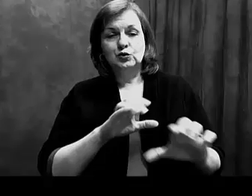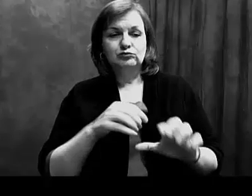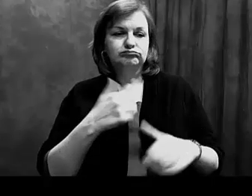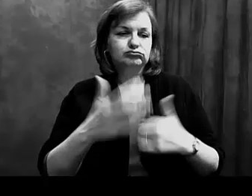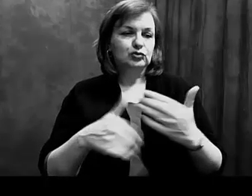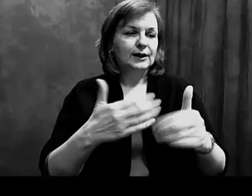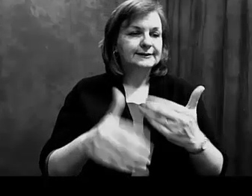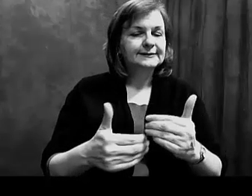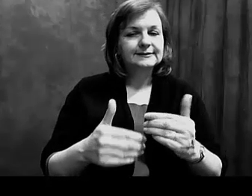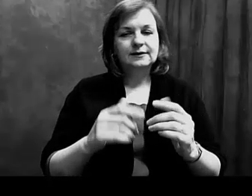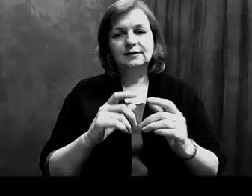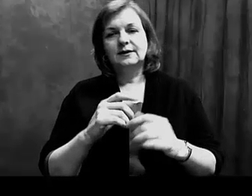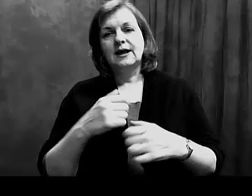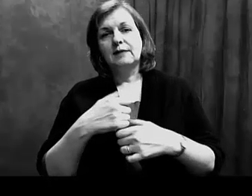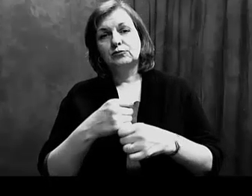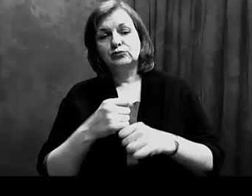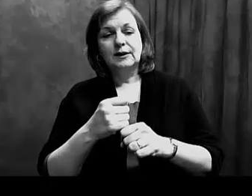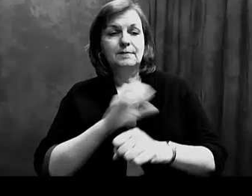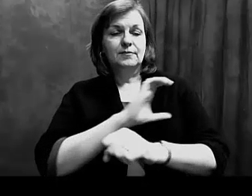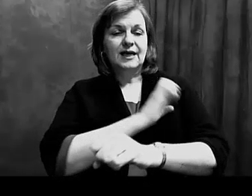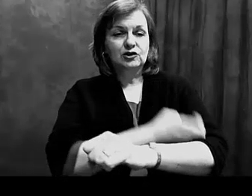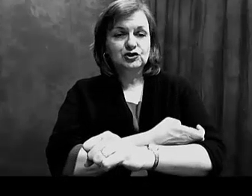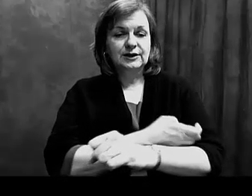and providing all of this energy that is needed